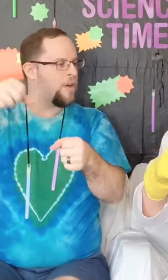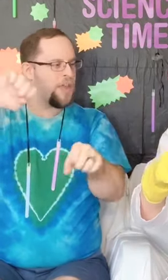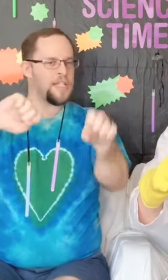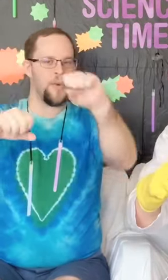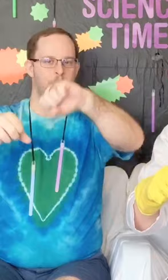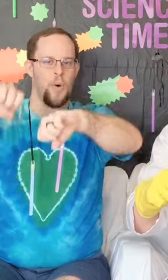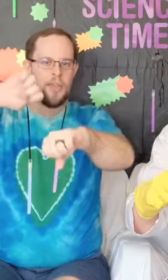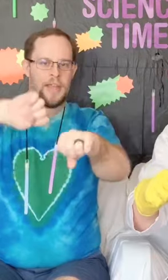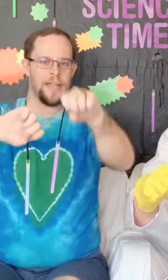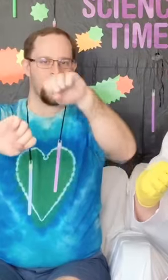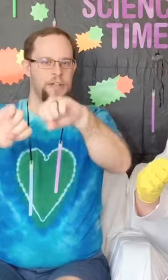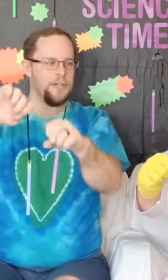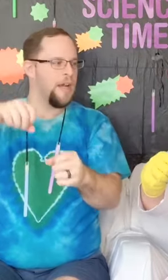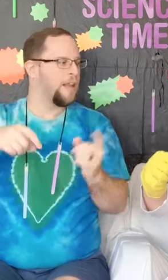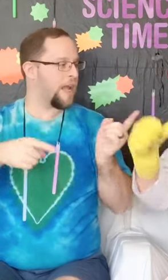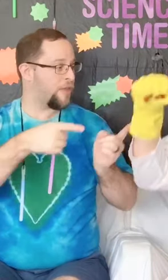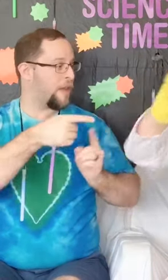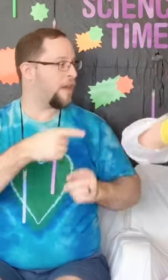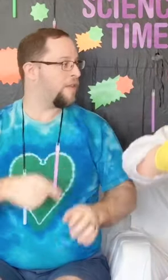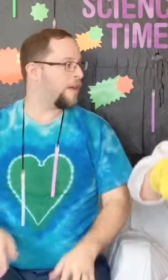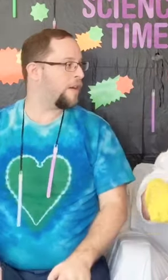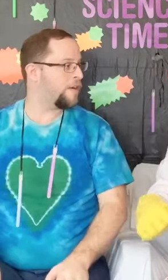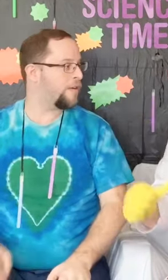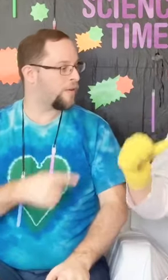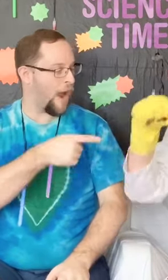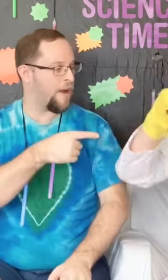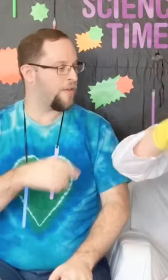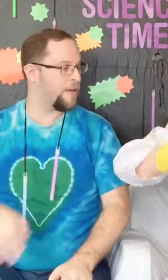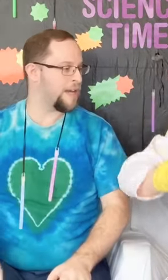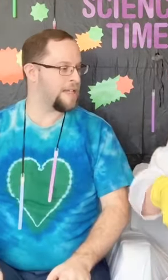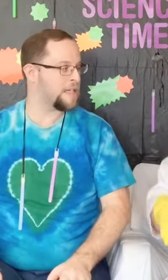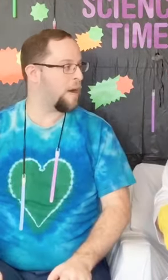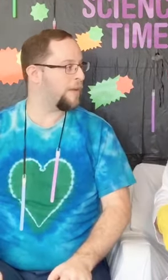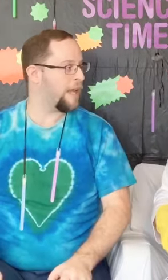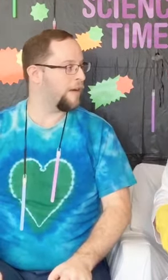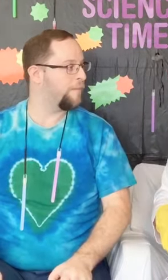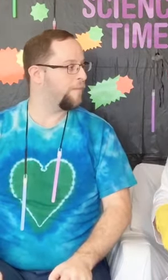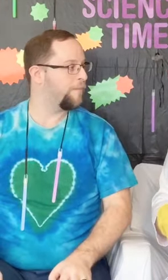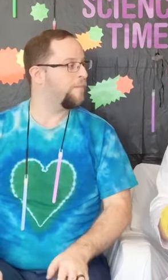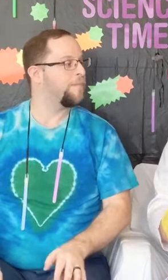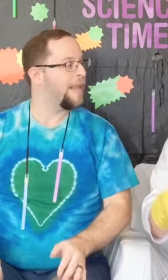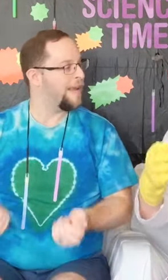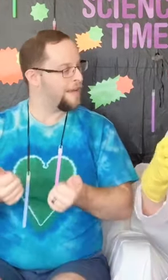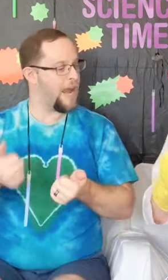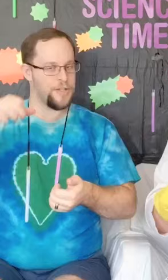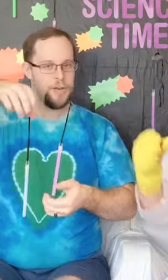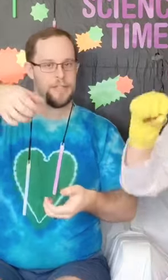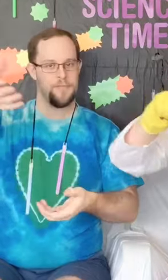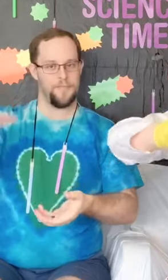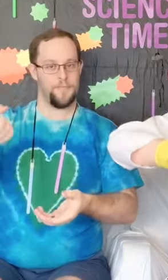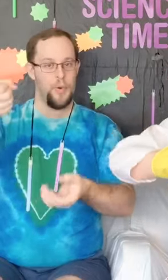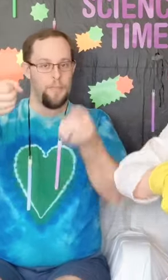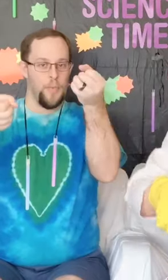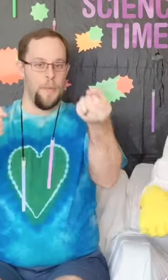things that we pour things into. Like the science experiment later. CALI: Oh yes! Yeah, okay. So pretend you're